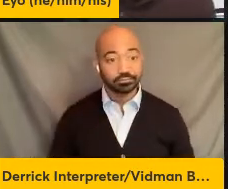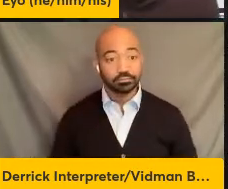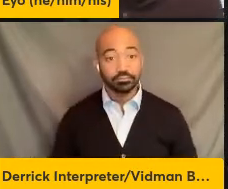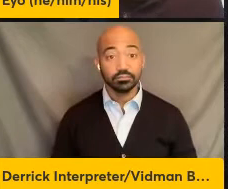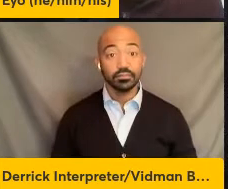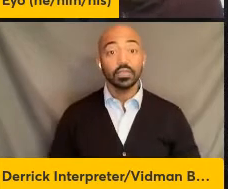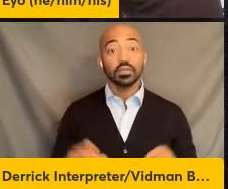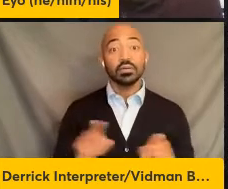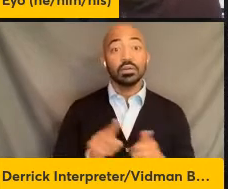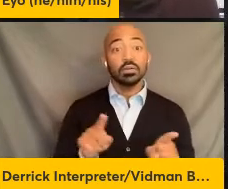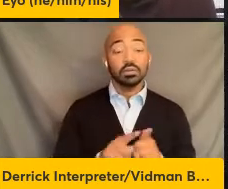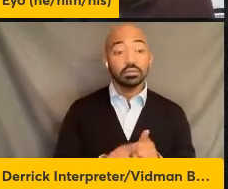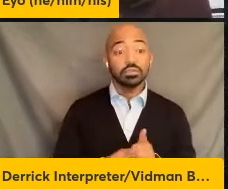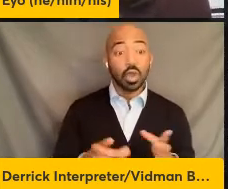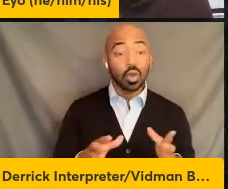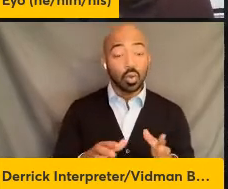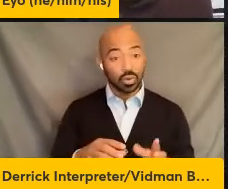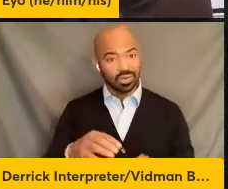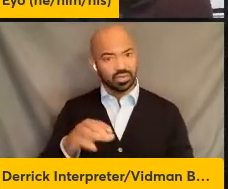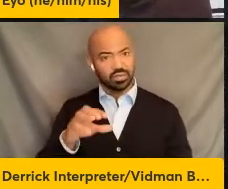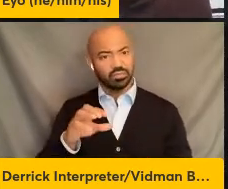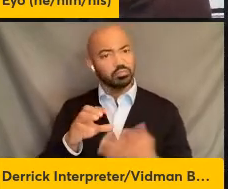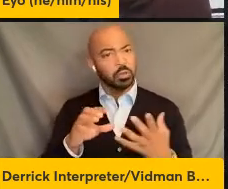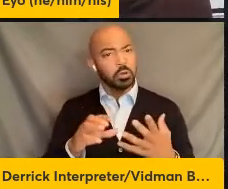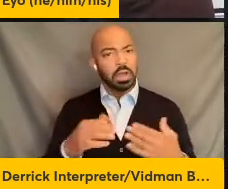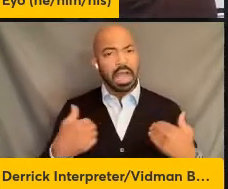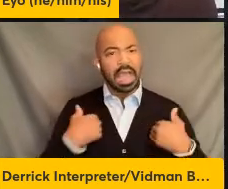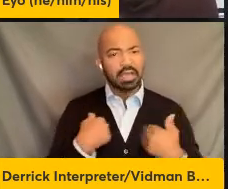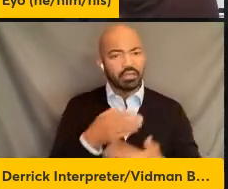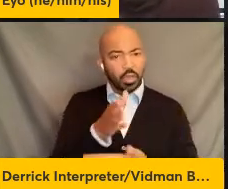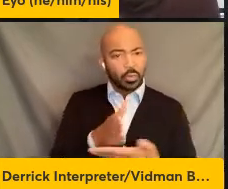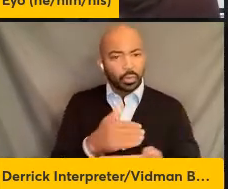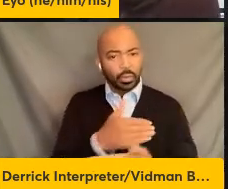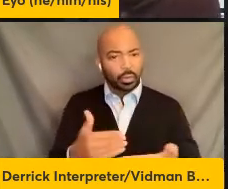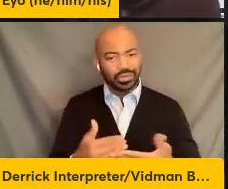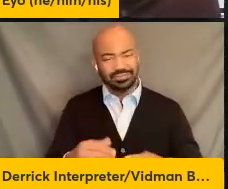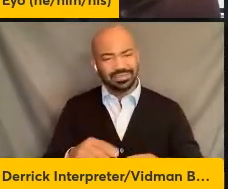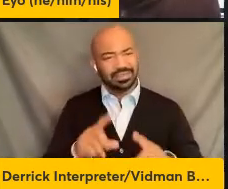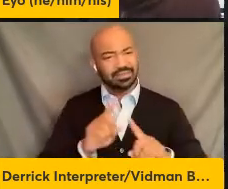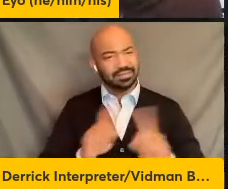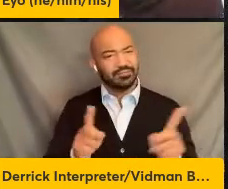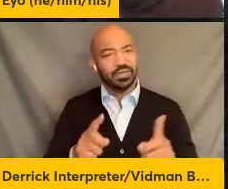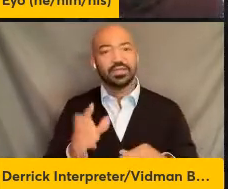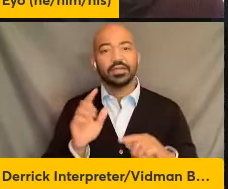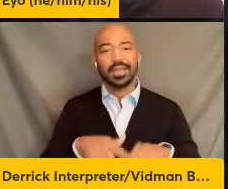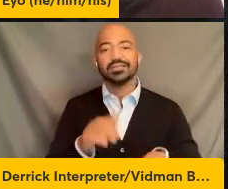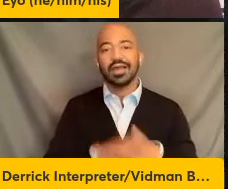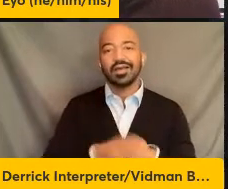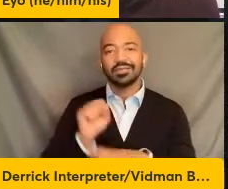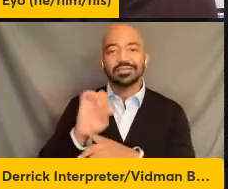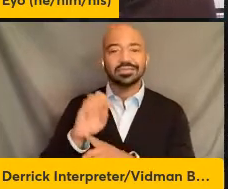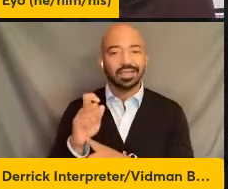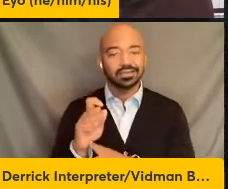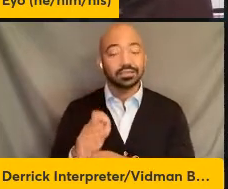actually quite dimorphic, or sexually biased, where female brains often behave differently than male brains. And this is